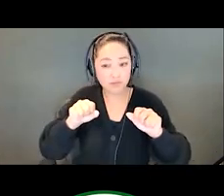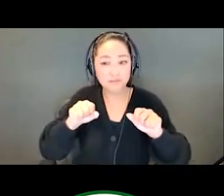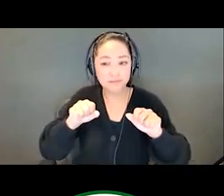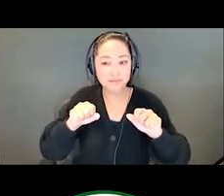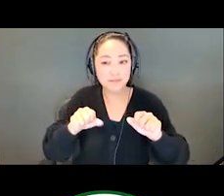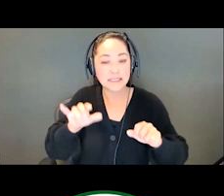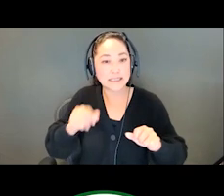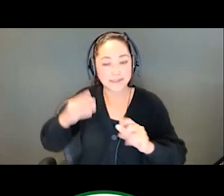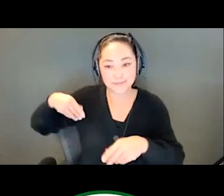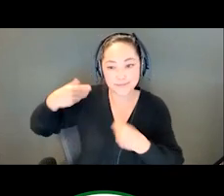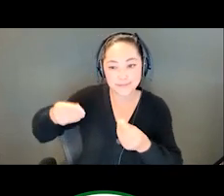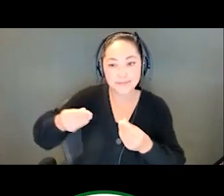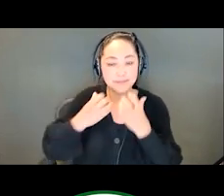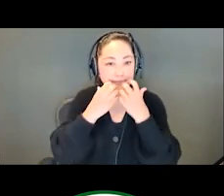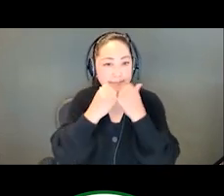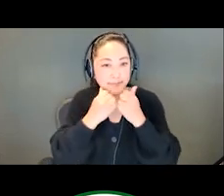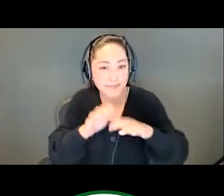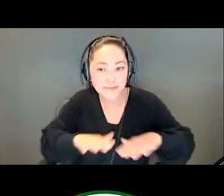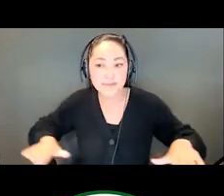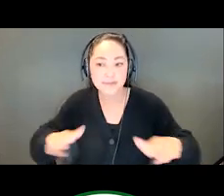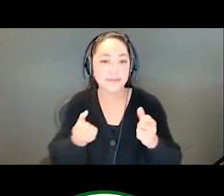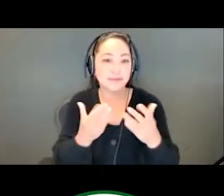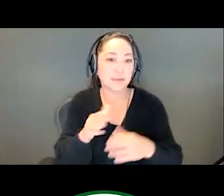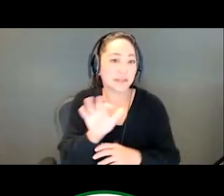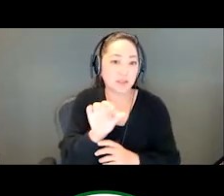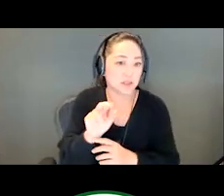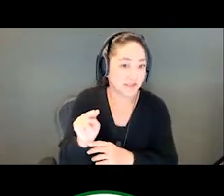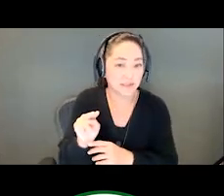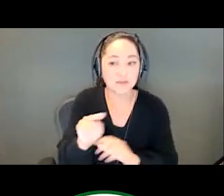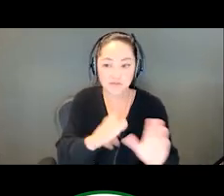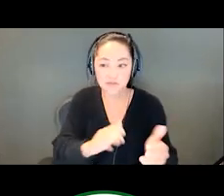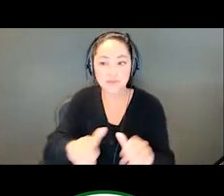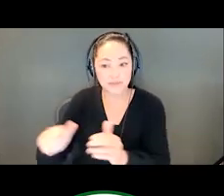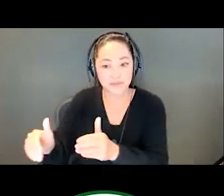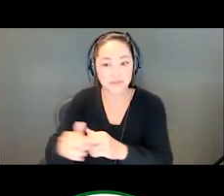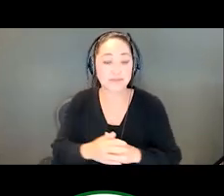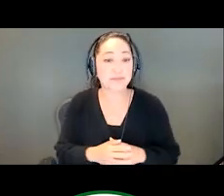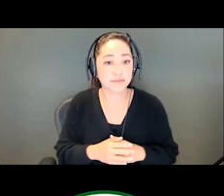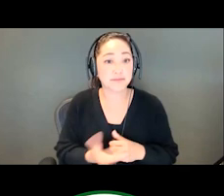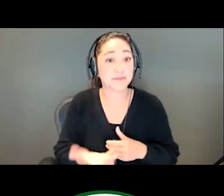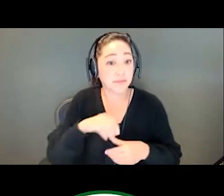Is a traditional sacred territory of many First Nations civilizations. Including the